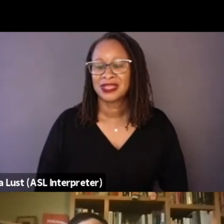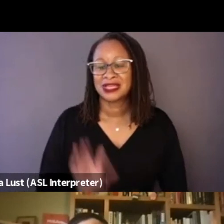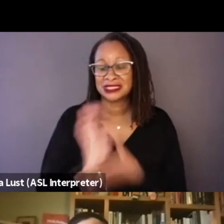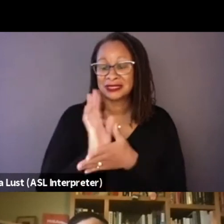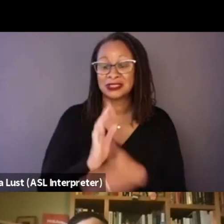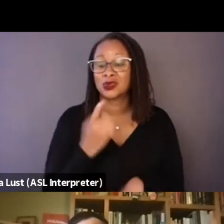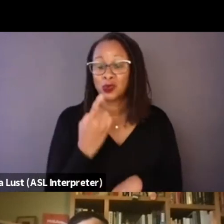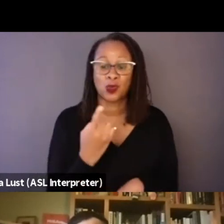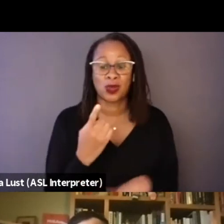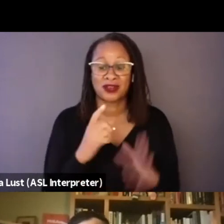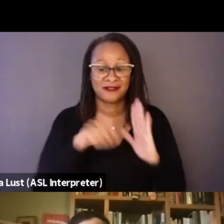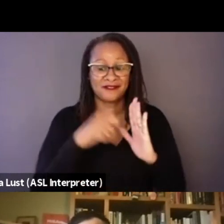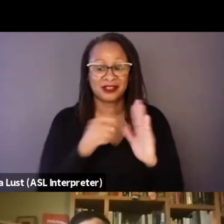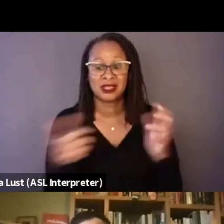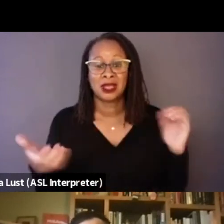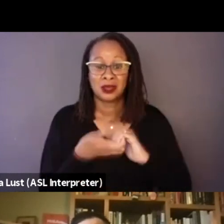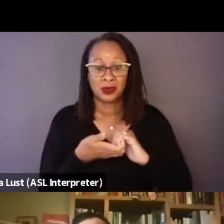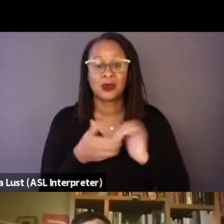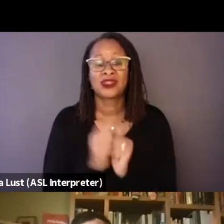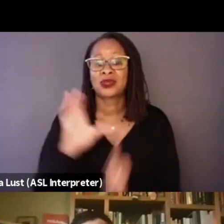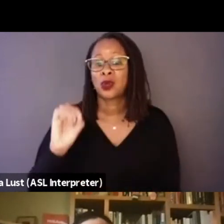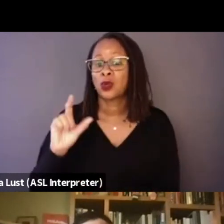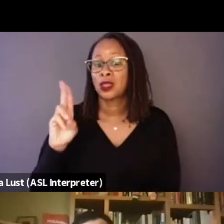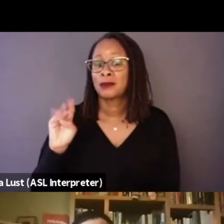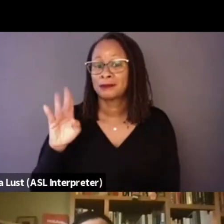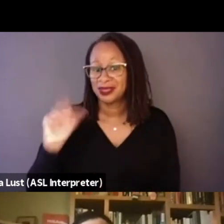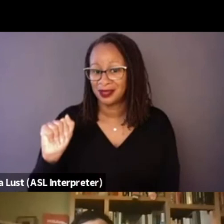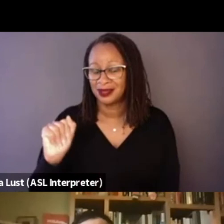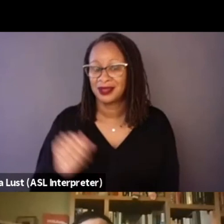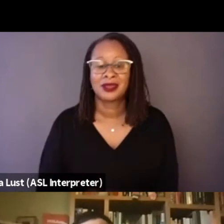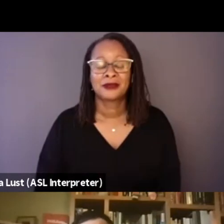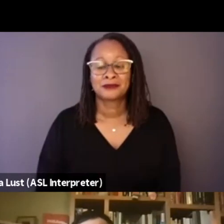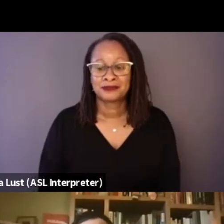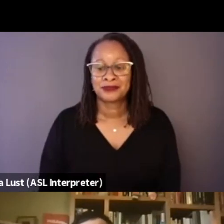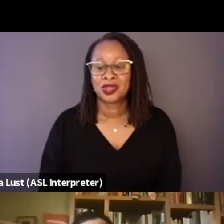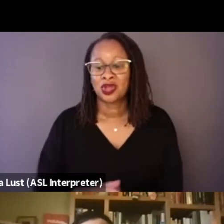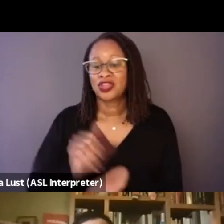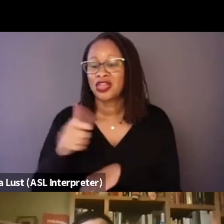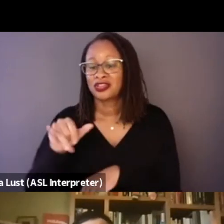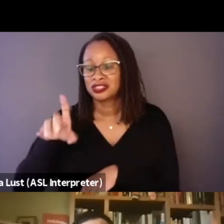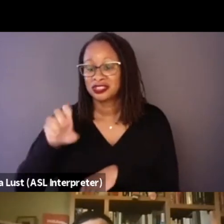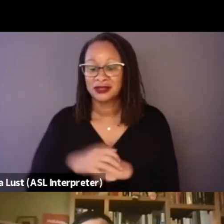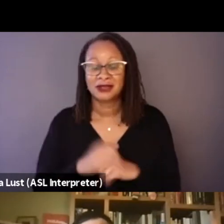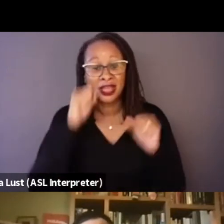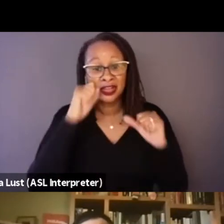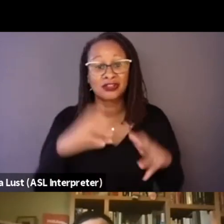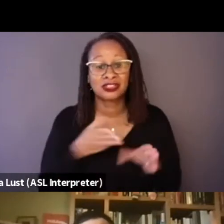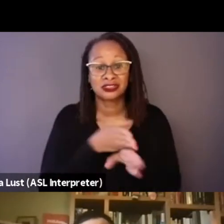with a conflict in between Columbia, "The Other Side", I have an incredible career of festivals-